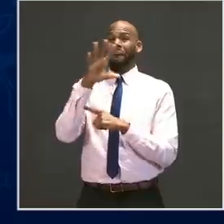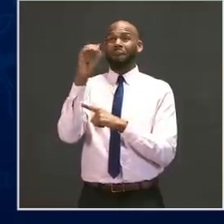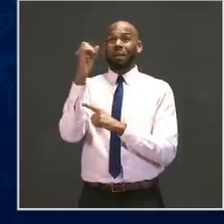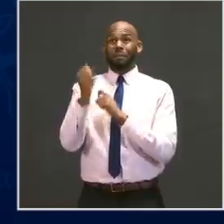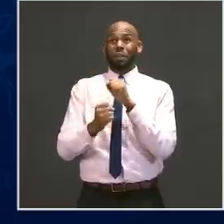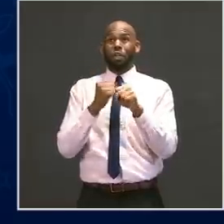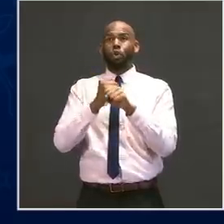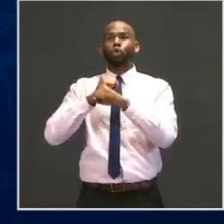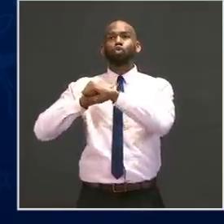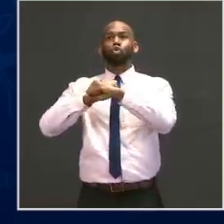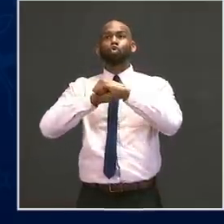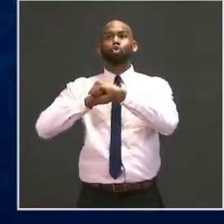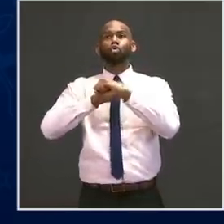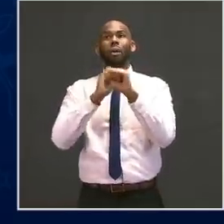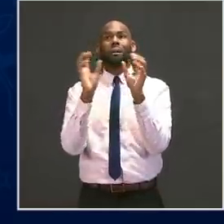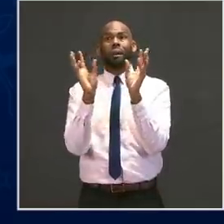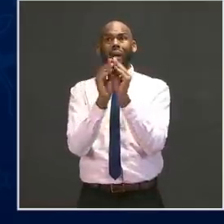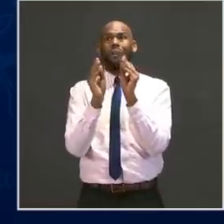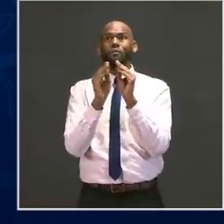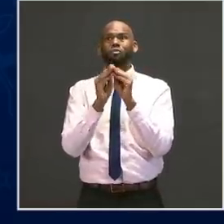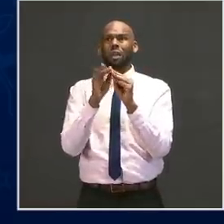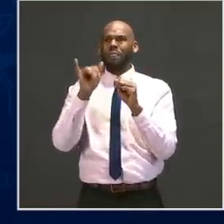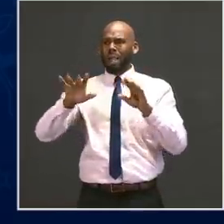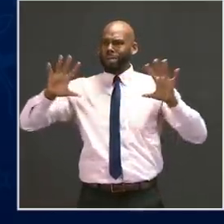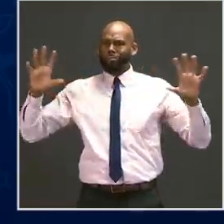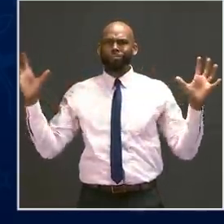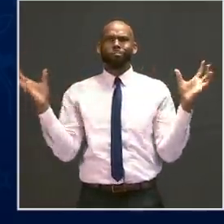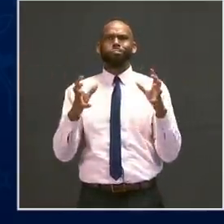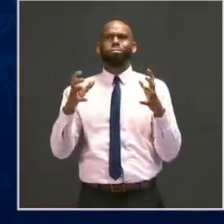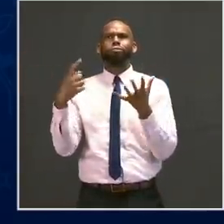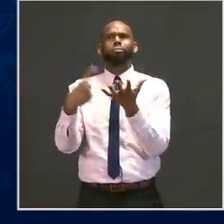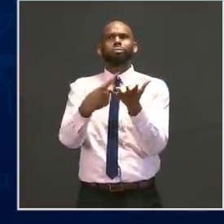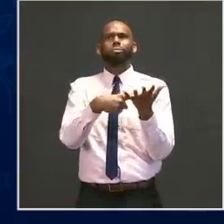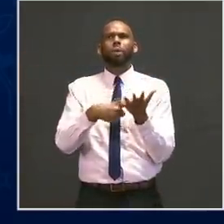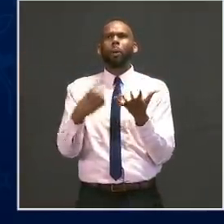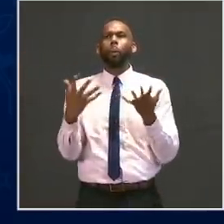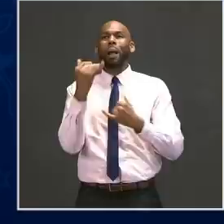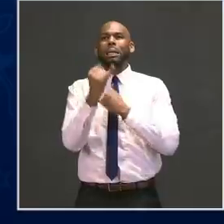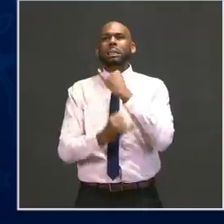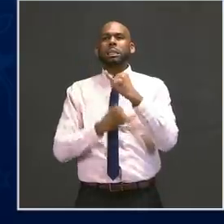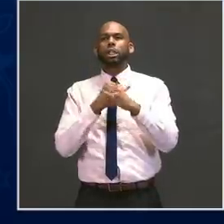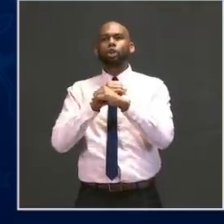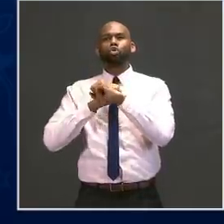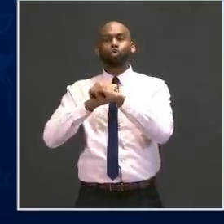has been a leading forum for discussing international security policy. Distinguished guests have included